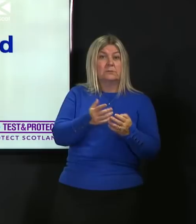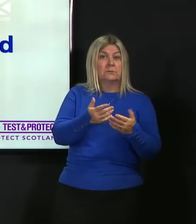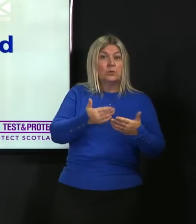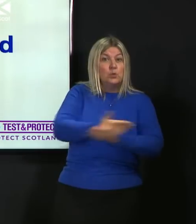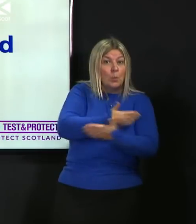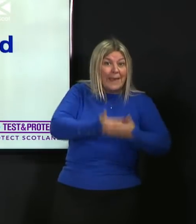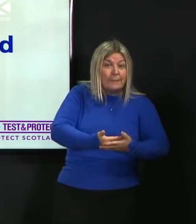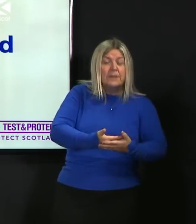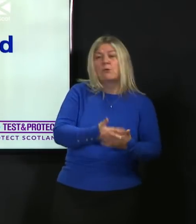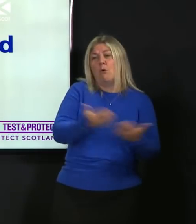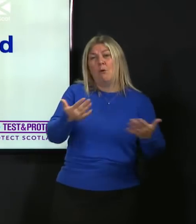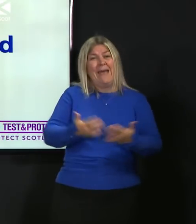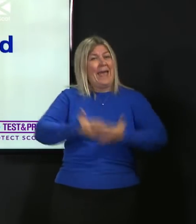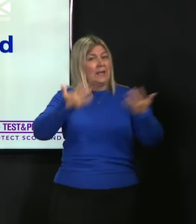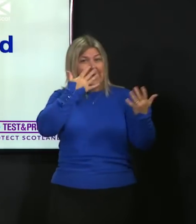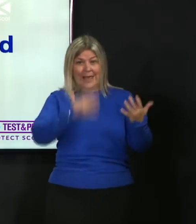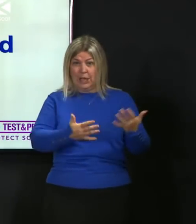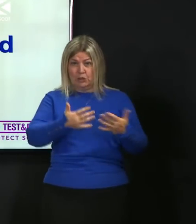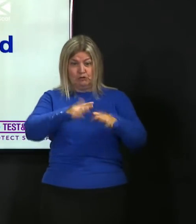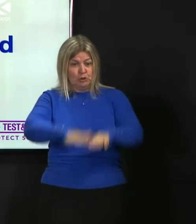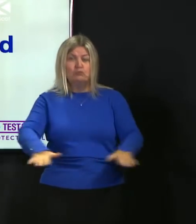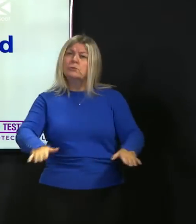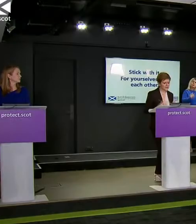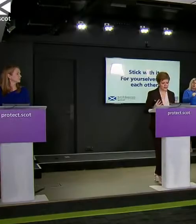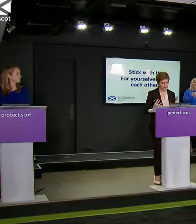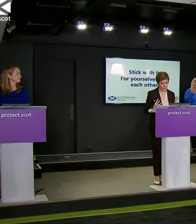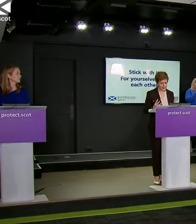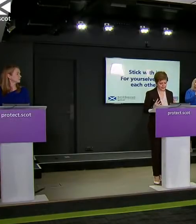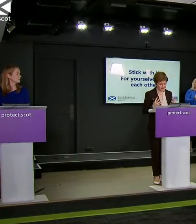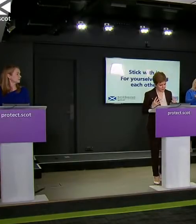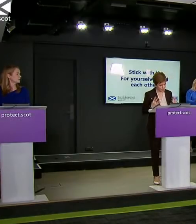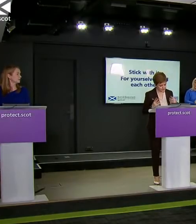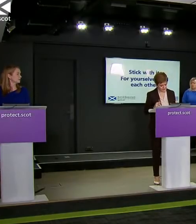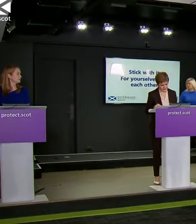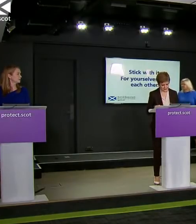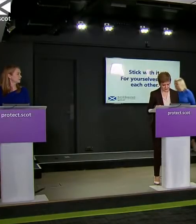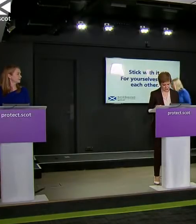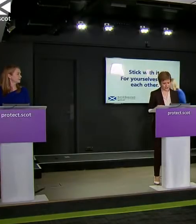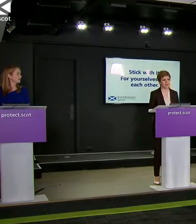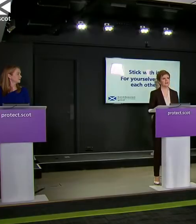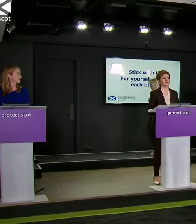to access these services for further support. I just think the general point I want to underline